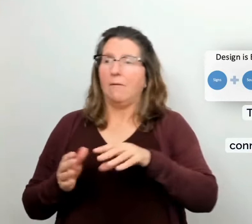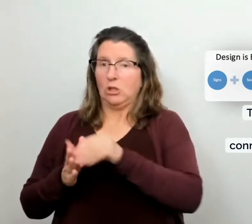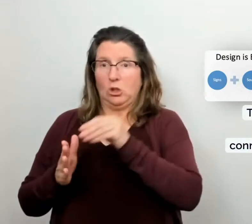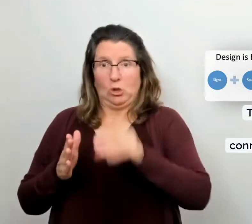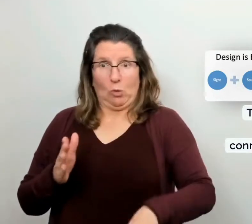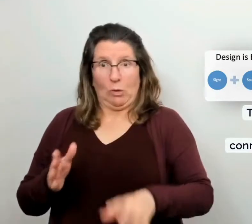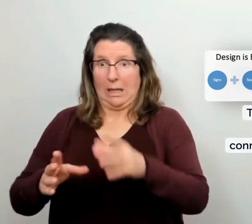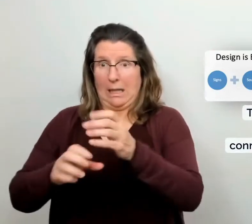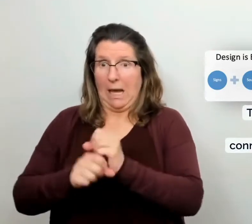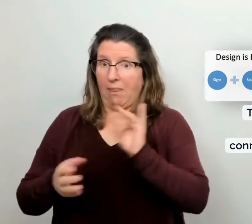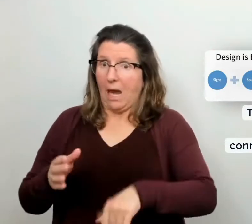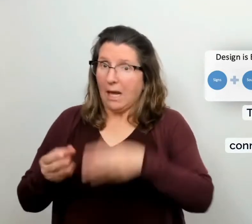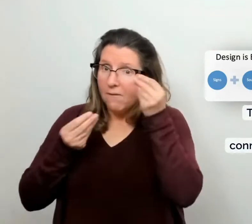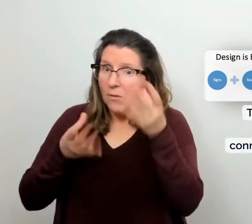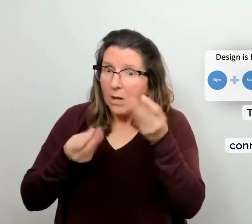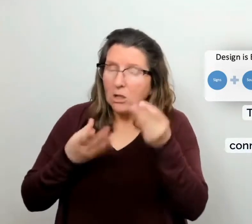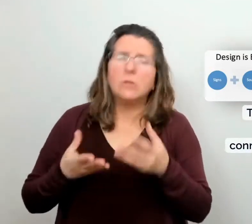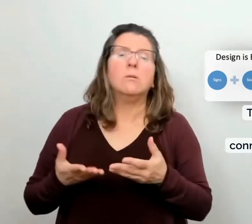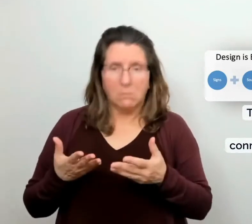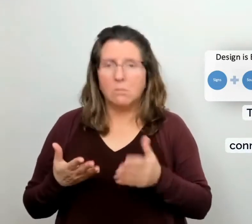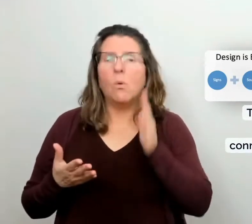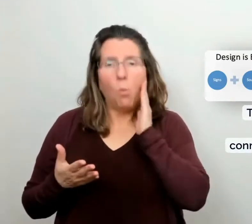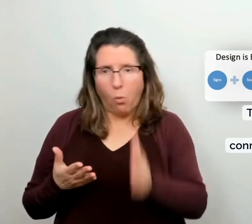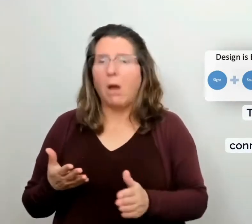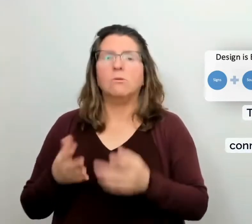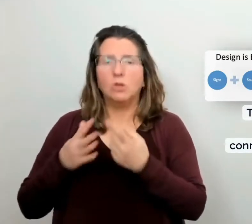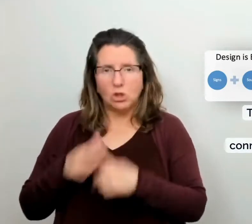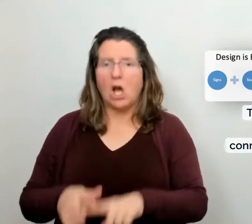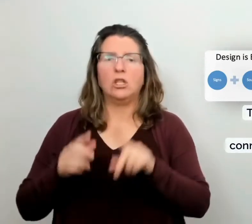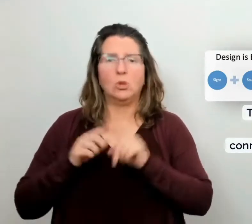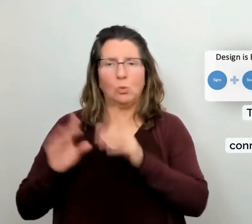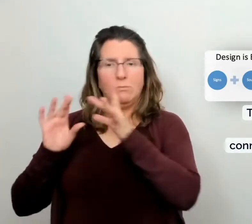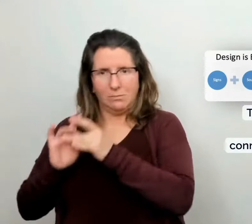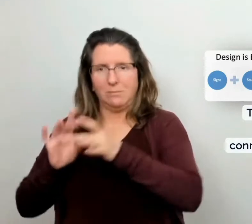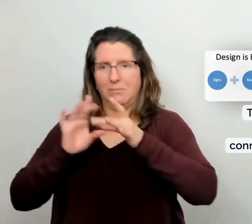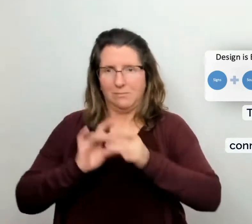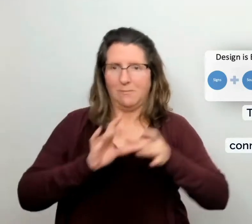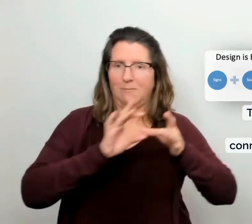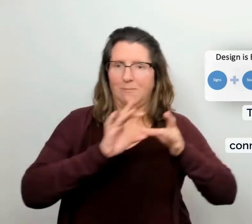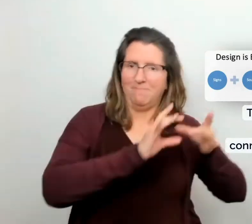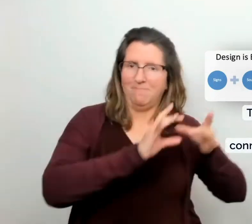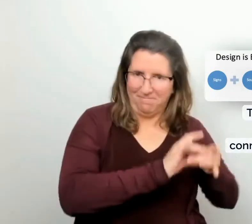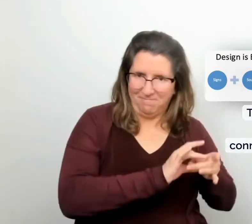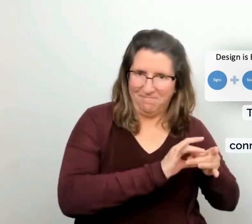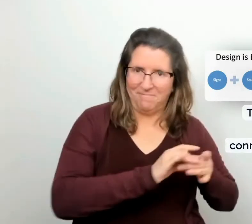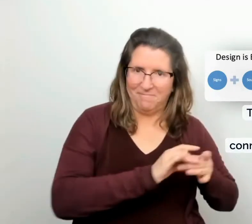As the students begin to take in the information, then the connections will emerge for them.